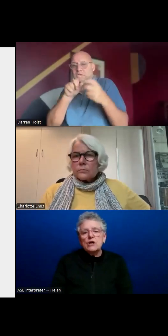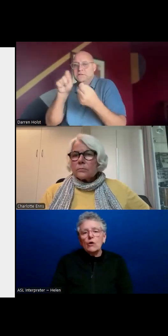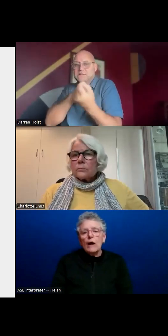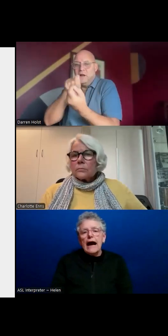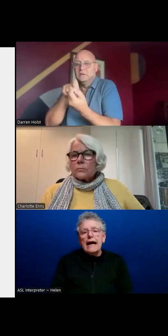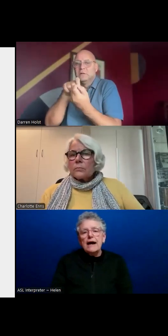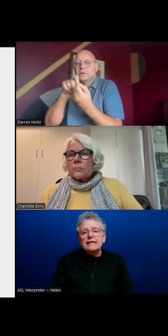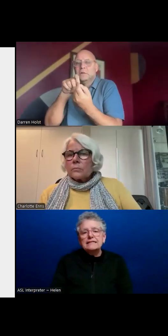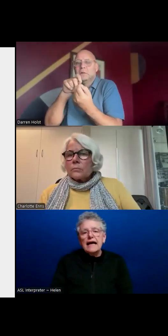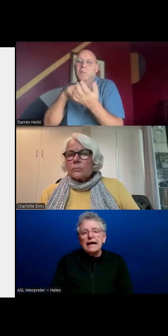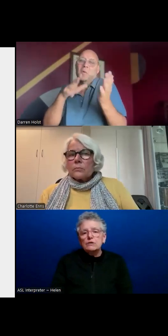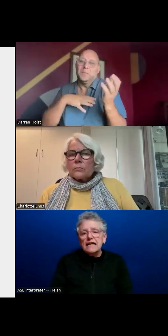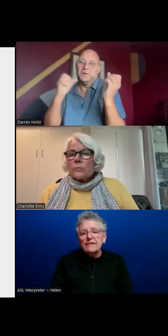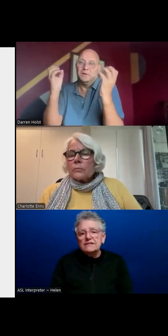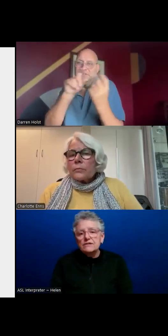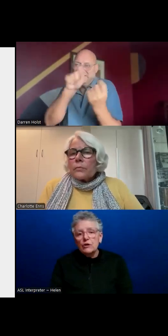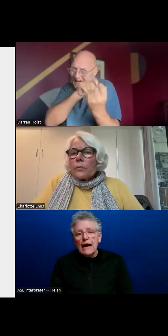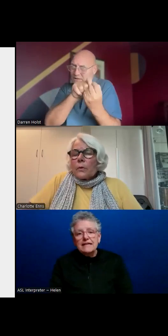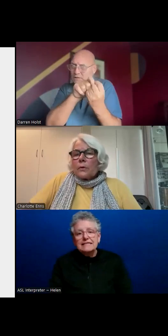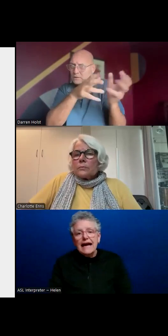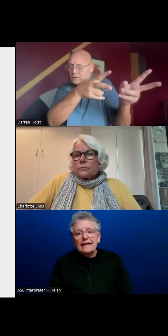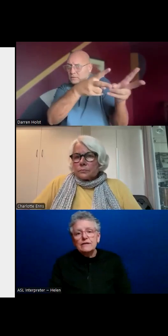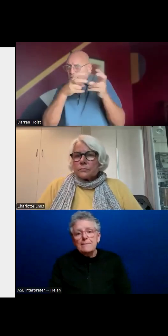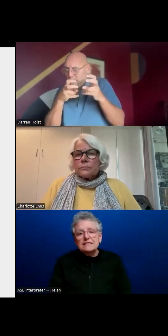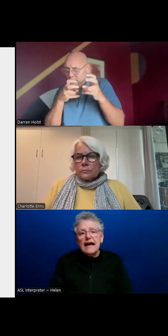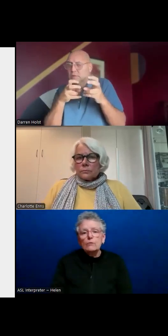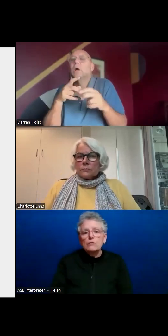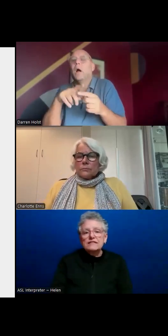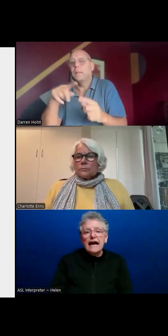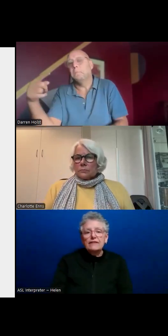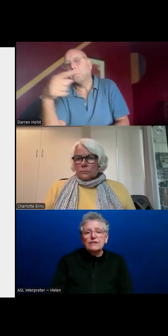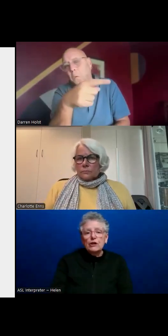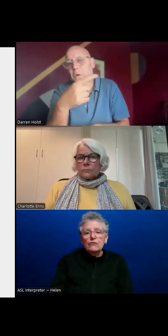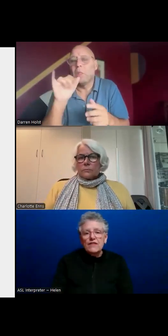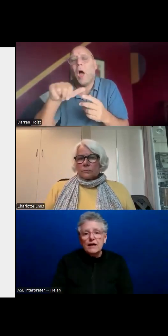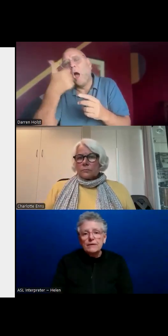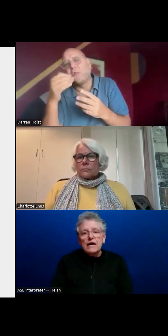to see, so I might sign what's on the-- you know, I might sign, copy sign what was on the video